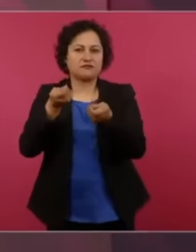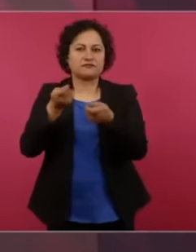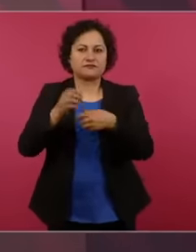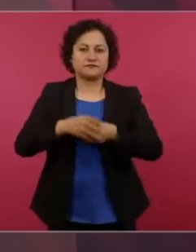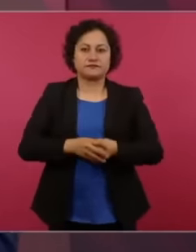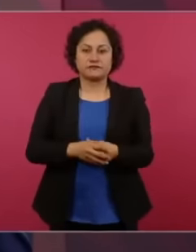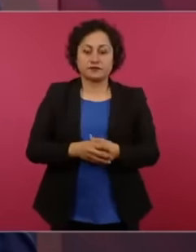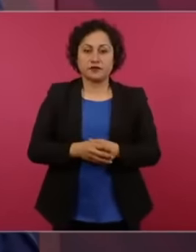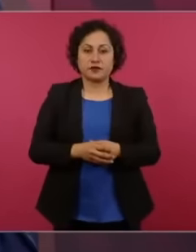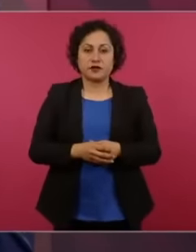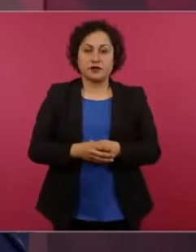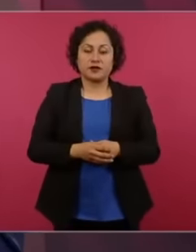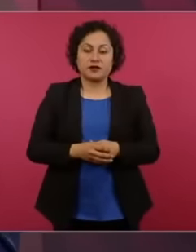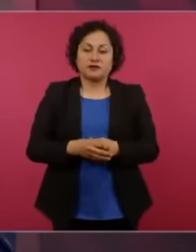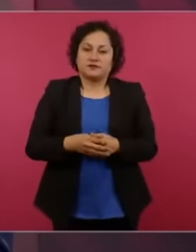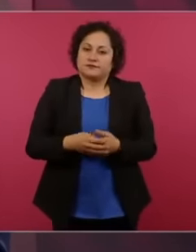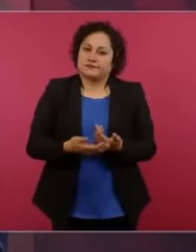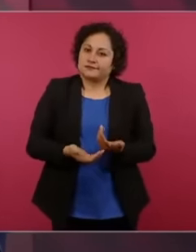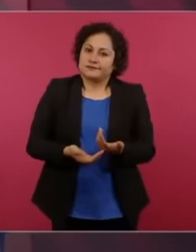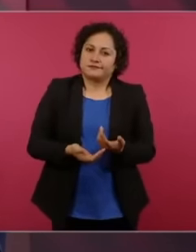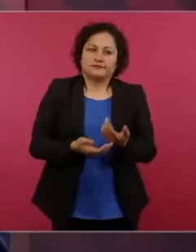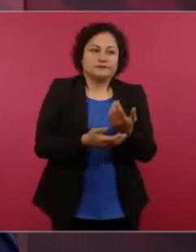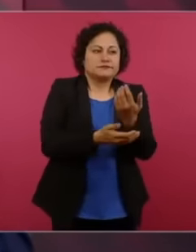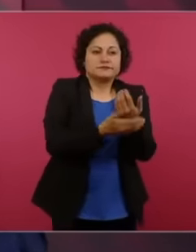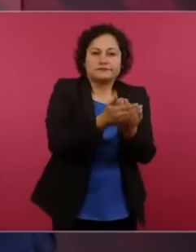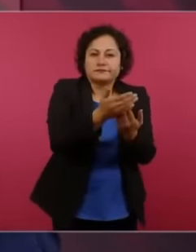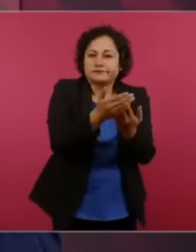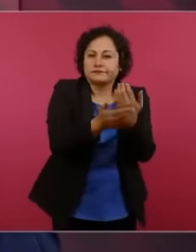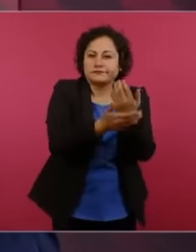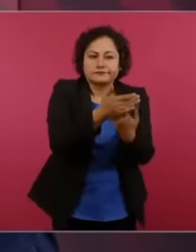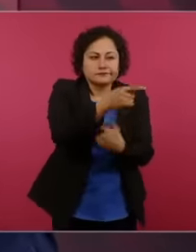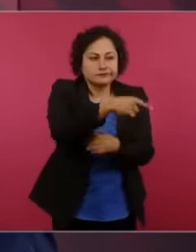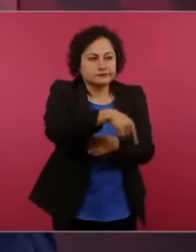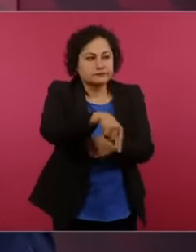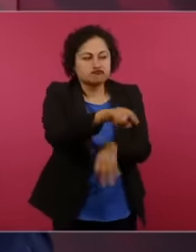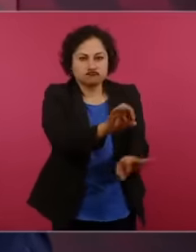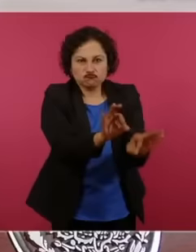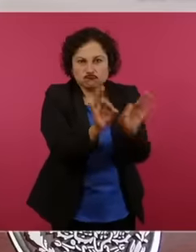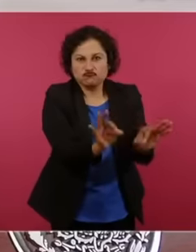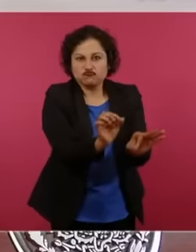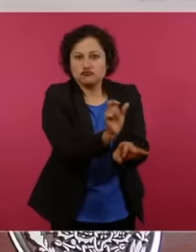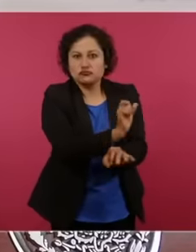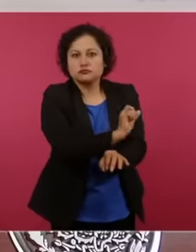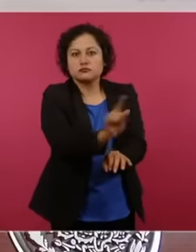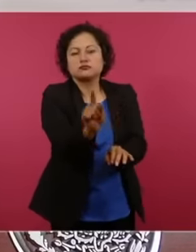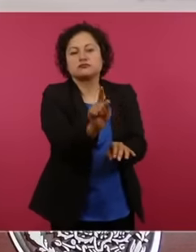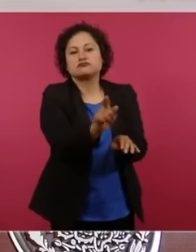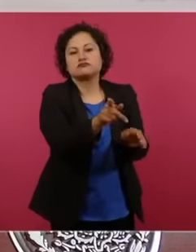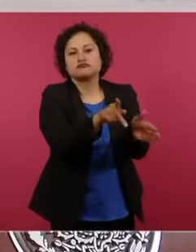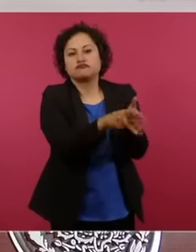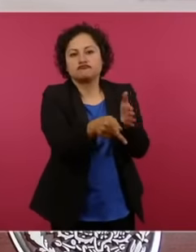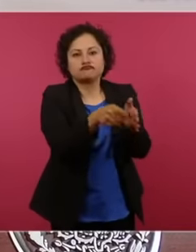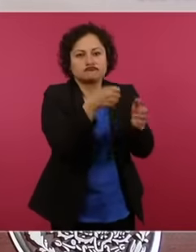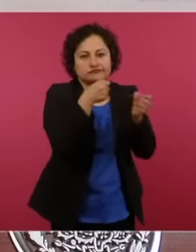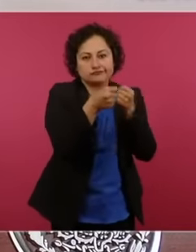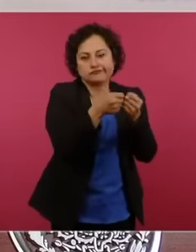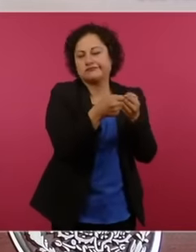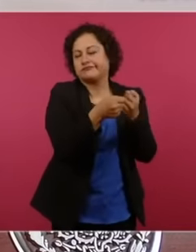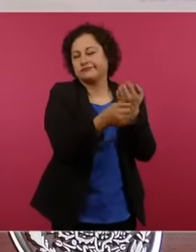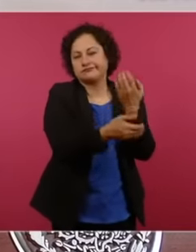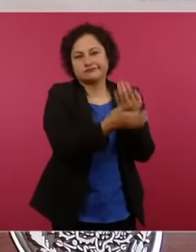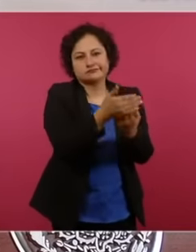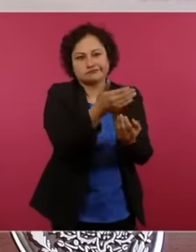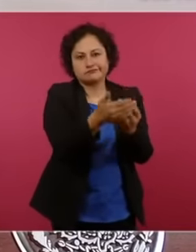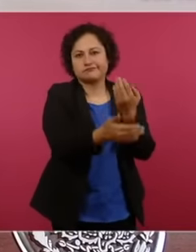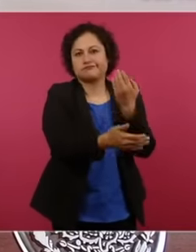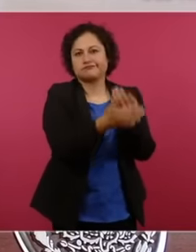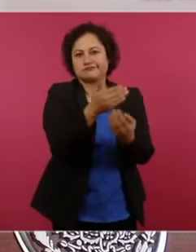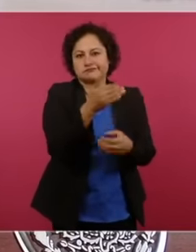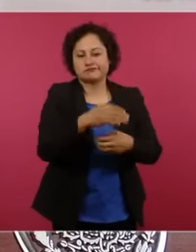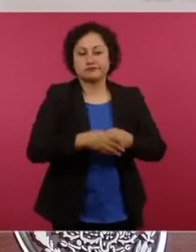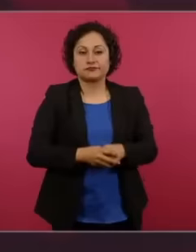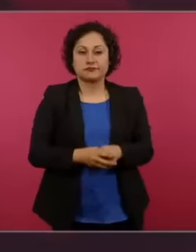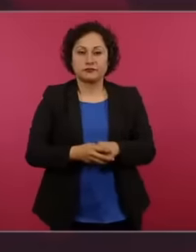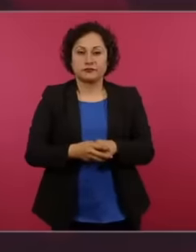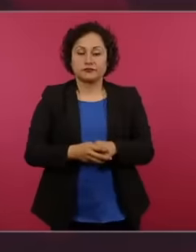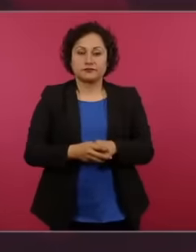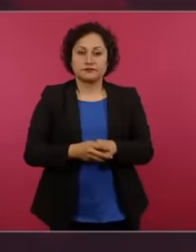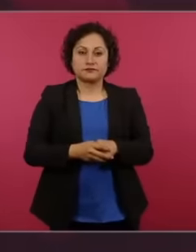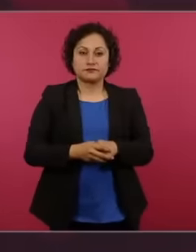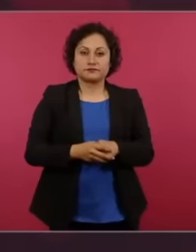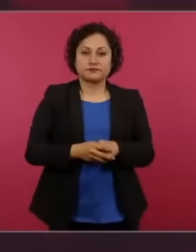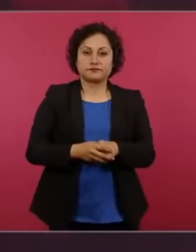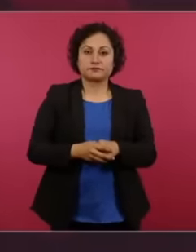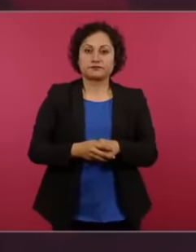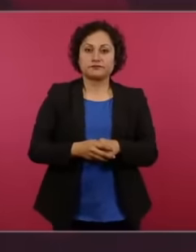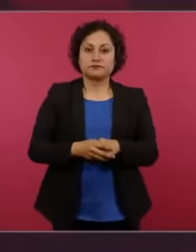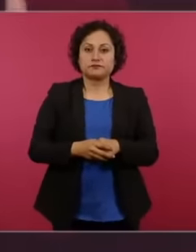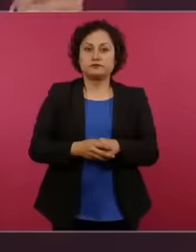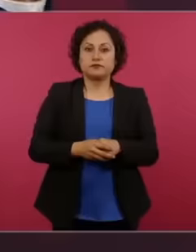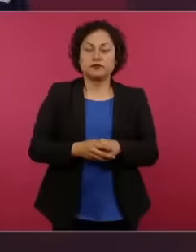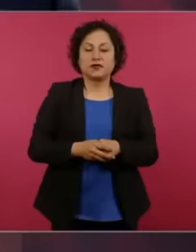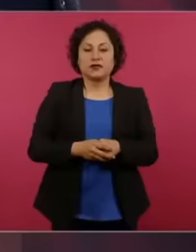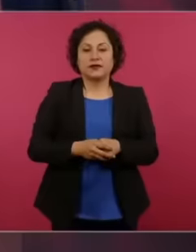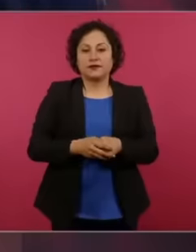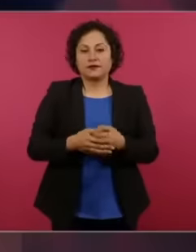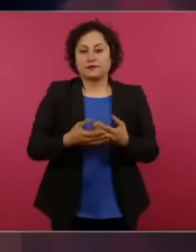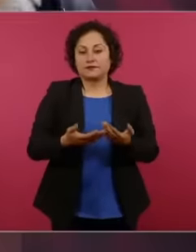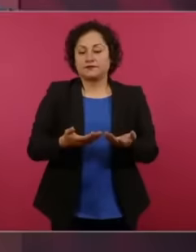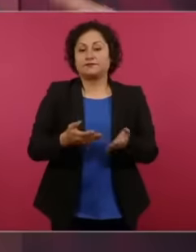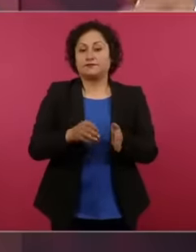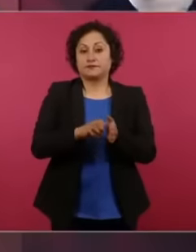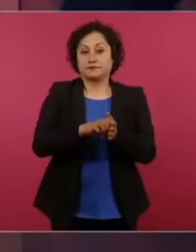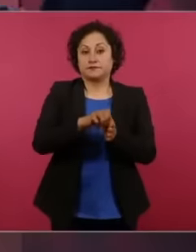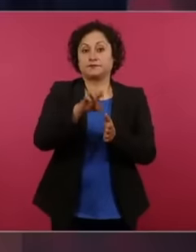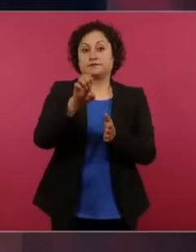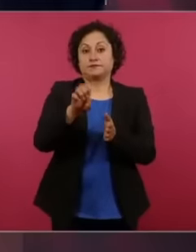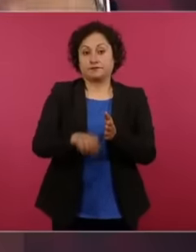journalism in the conventional media except where there is more although they have also taken